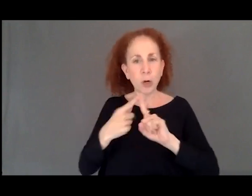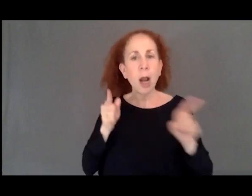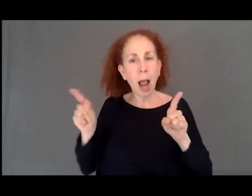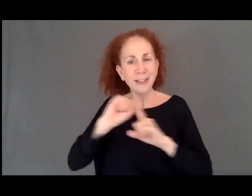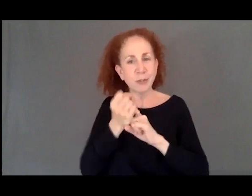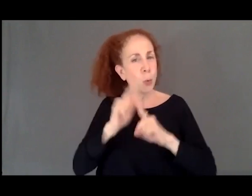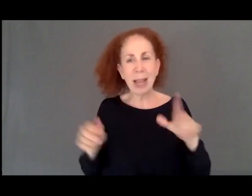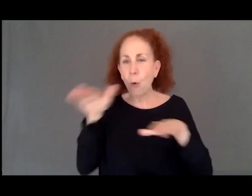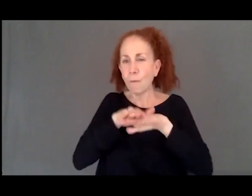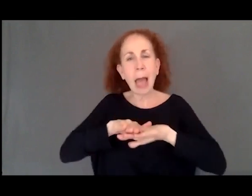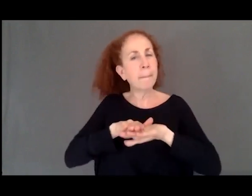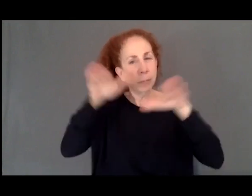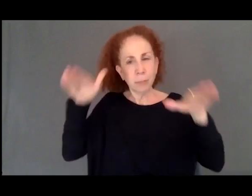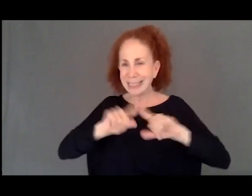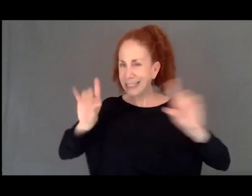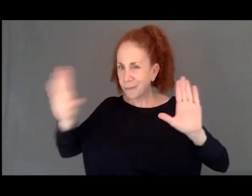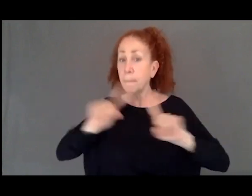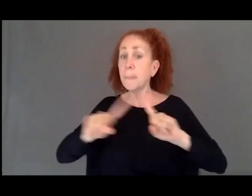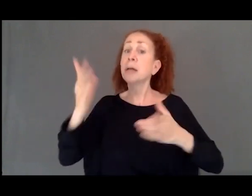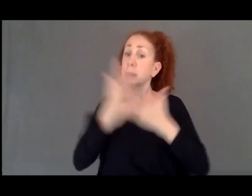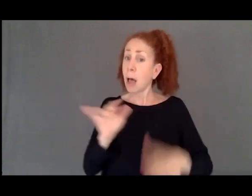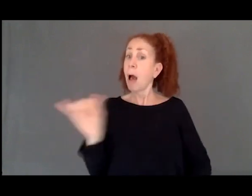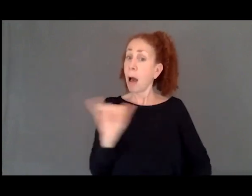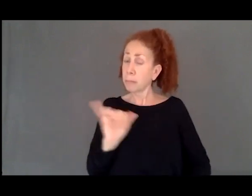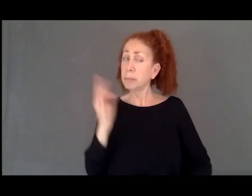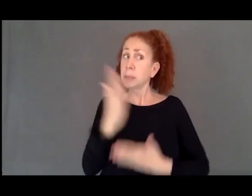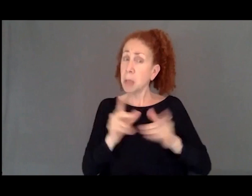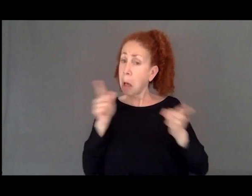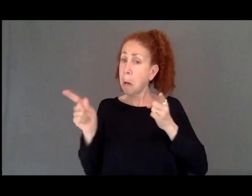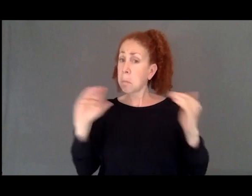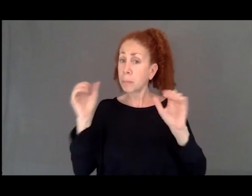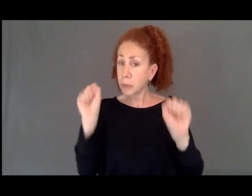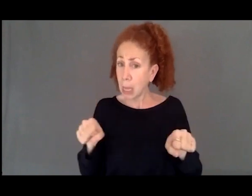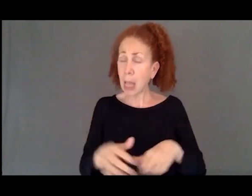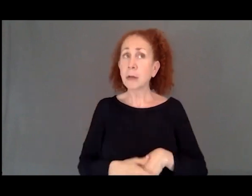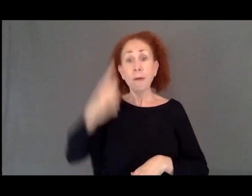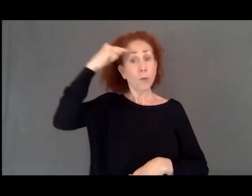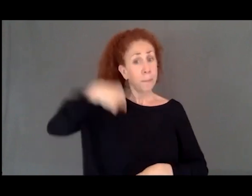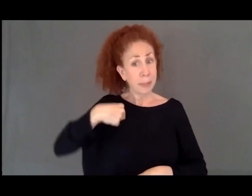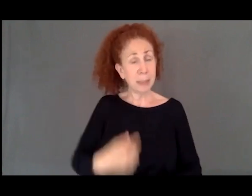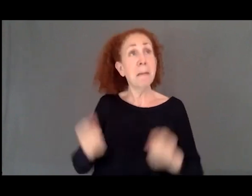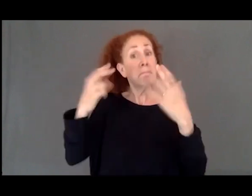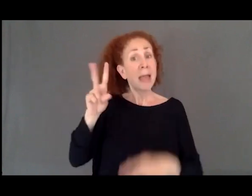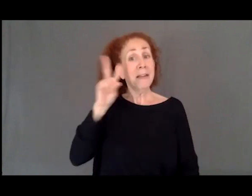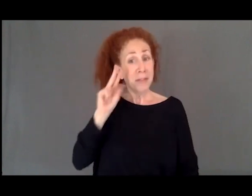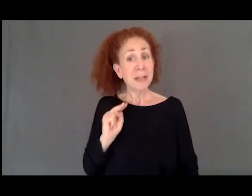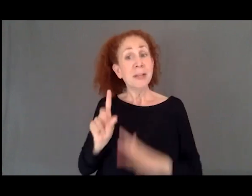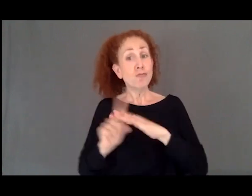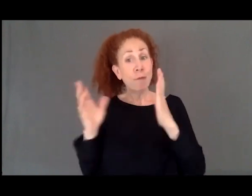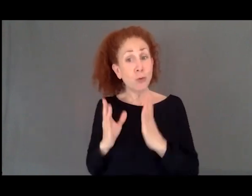so we can't conflate the two. But there are some parallels. And for me and for a lot of other Vietnamese refugees,